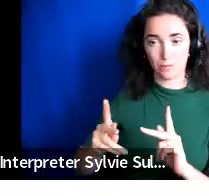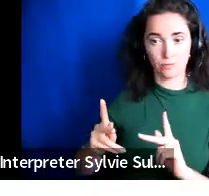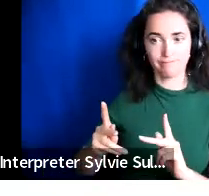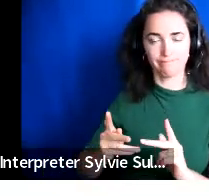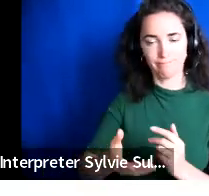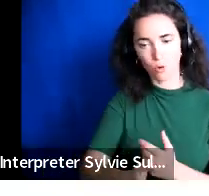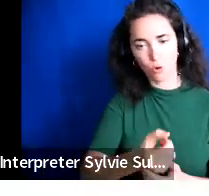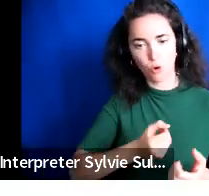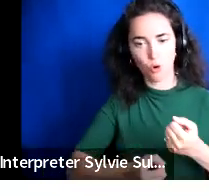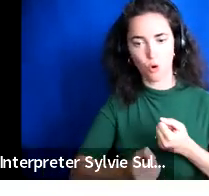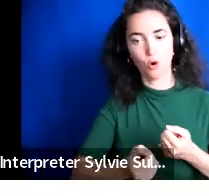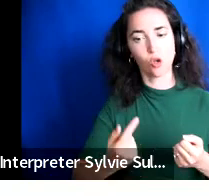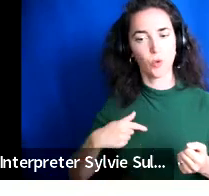Oh, we want to speak their language, and we do not want them.